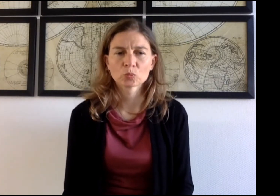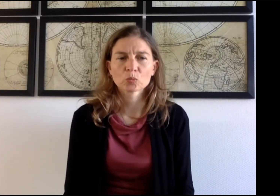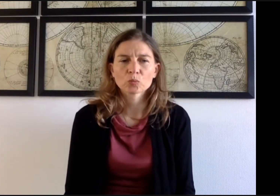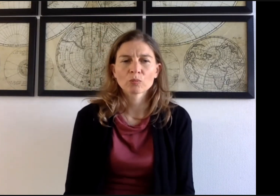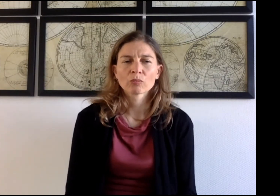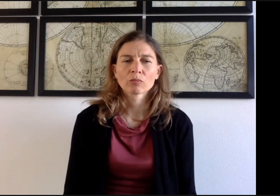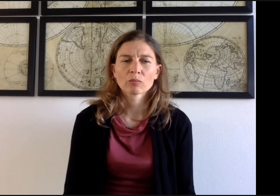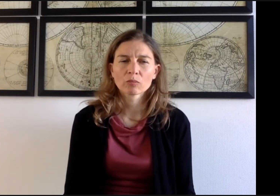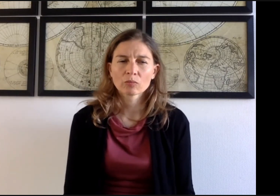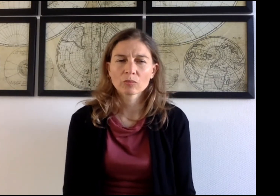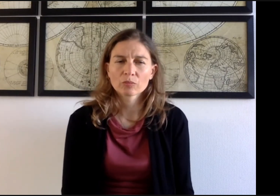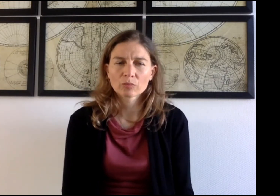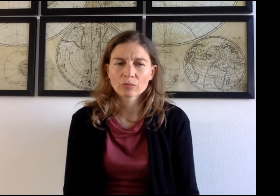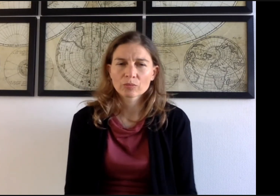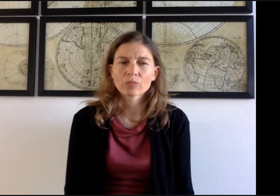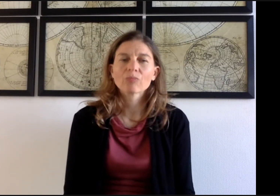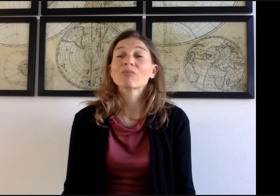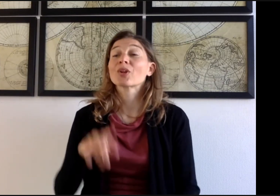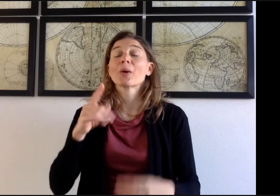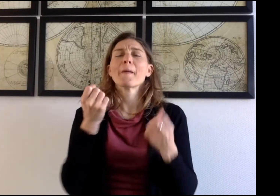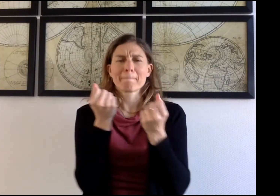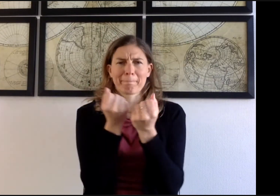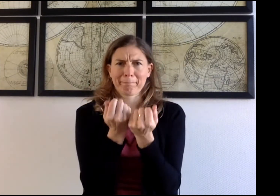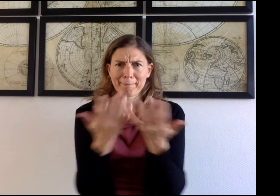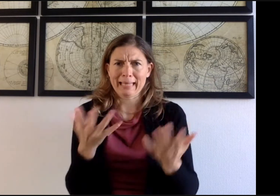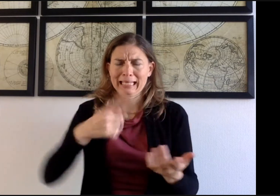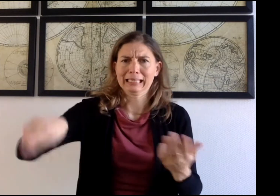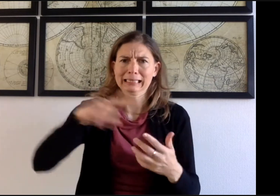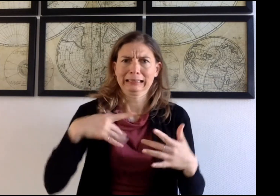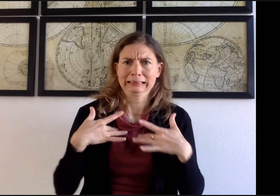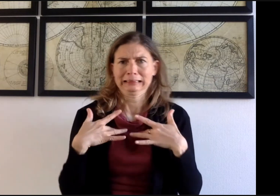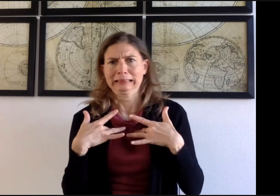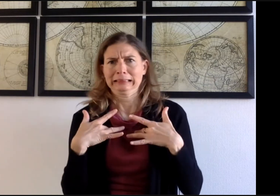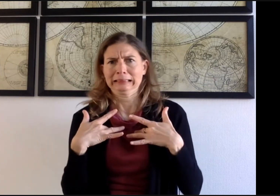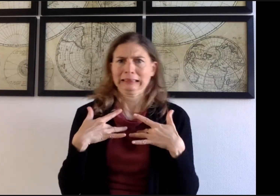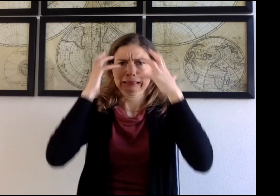First, ethical guidelines for triage This is the main concern right now.